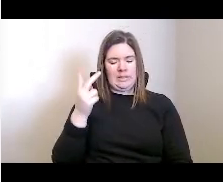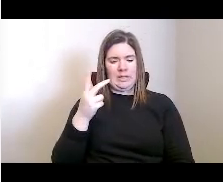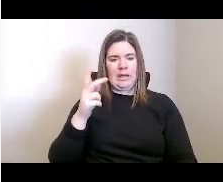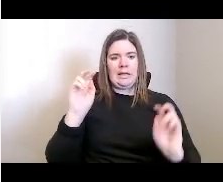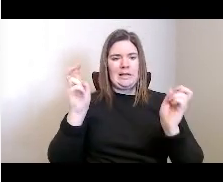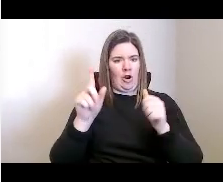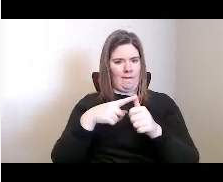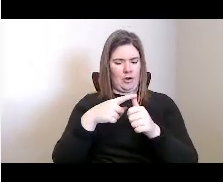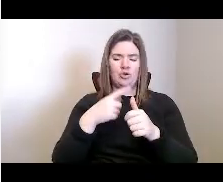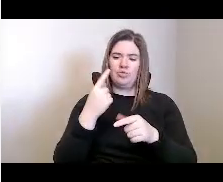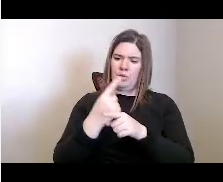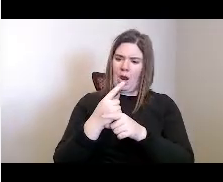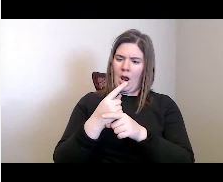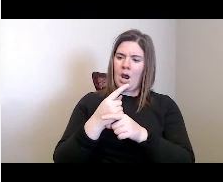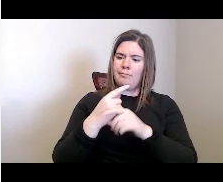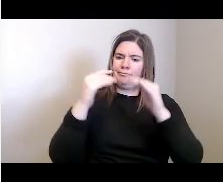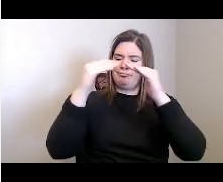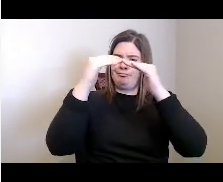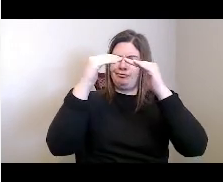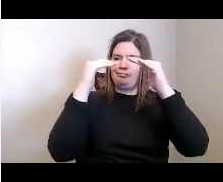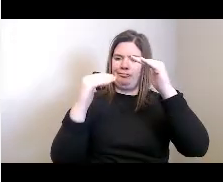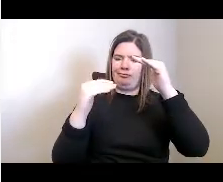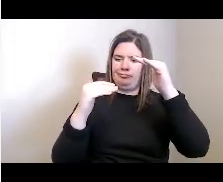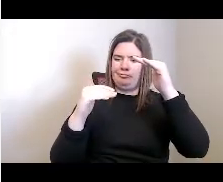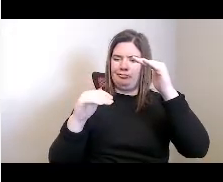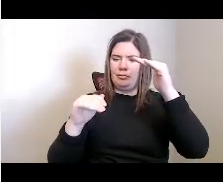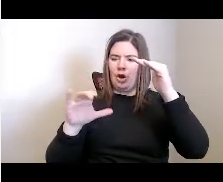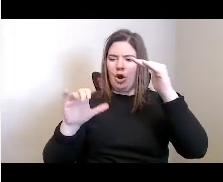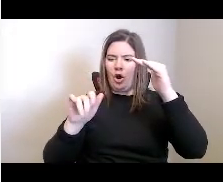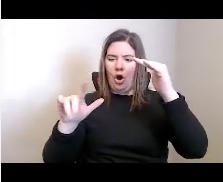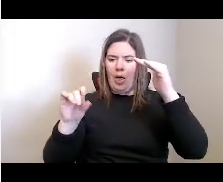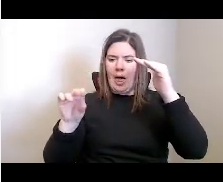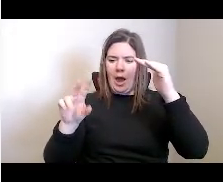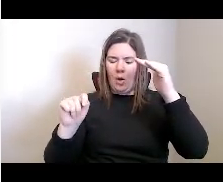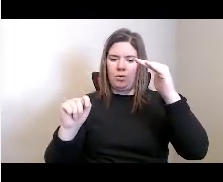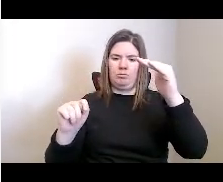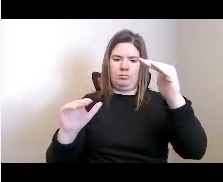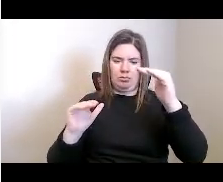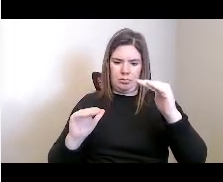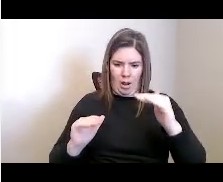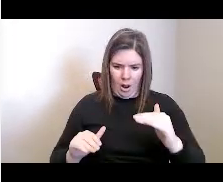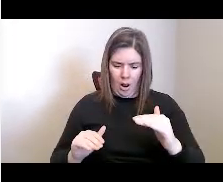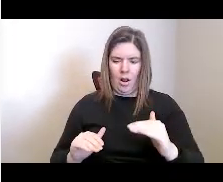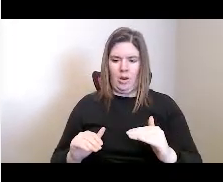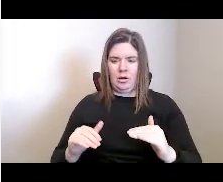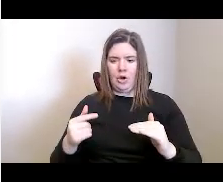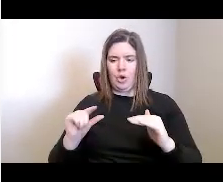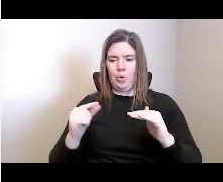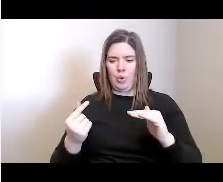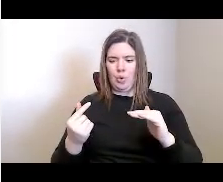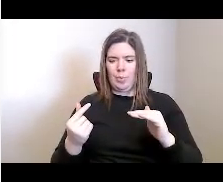my callouts, and then my group which represents the puzzle pieces, and then the footer.